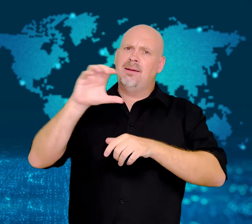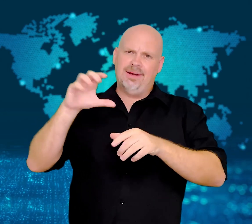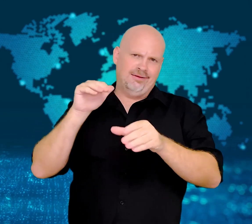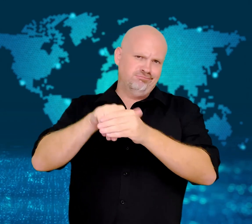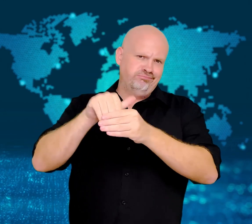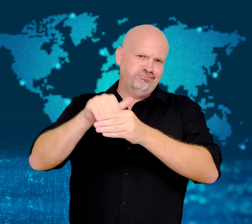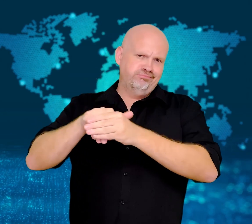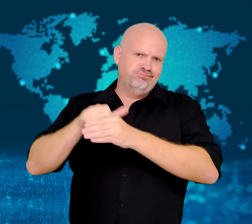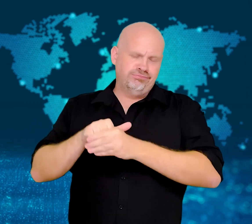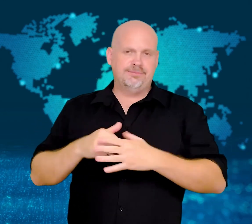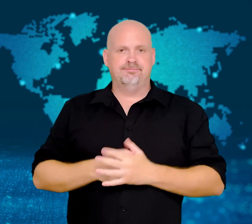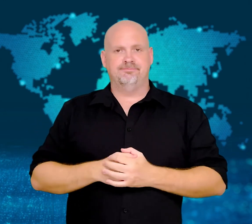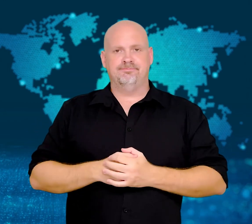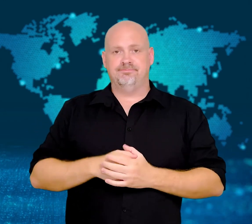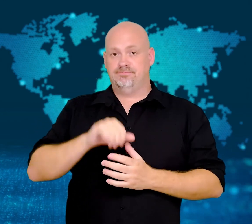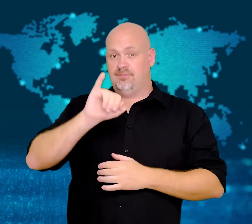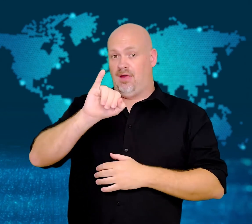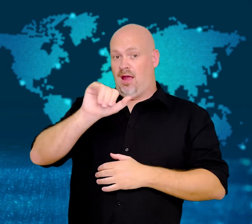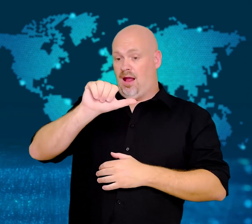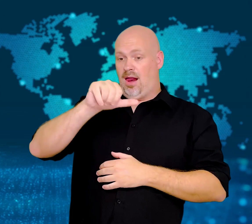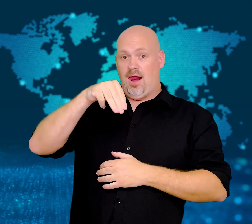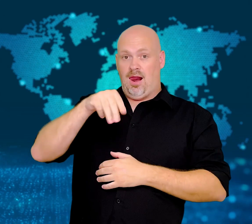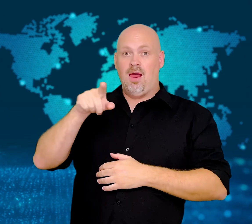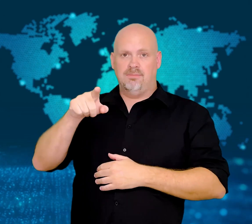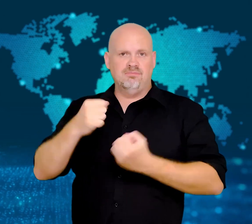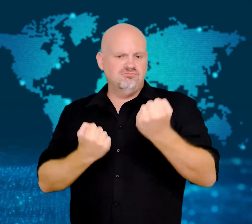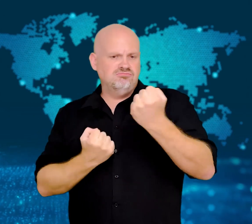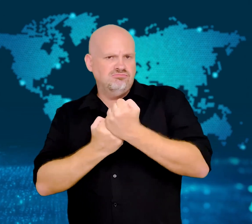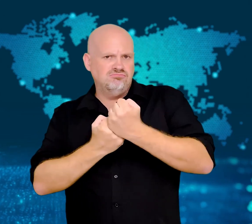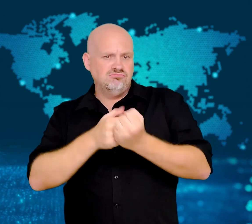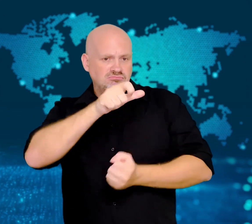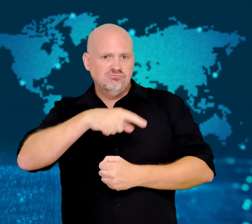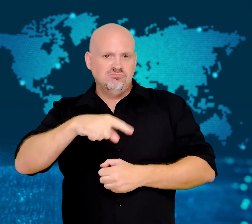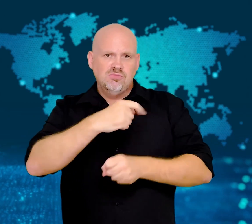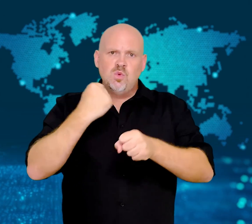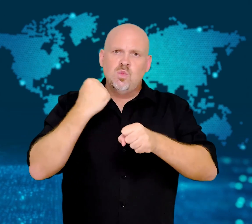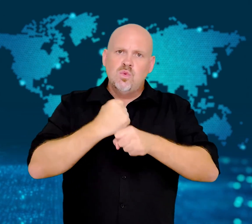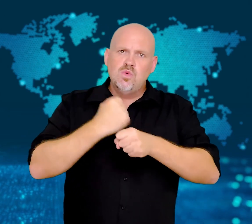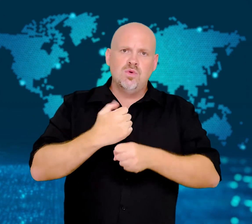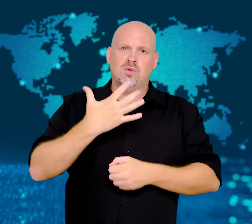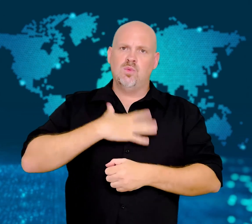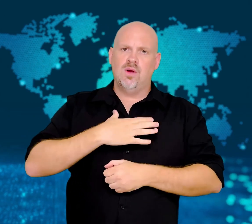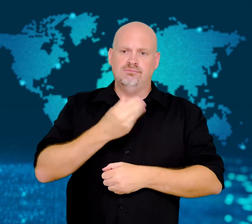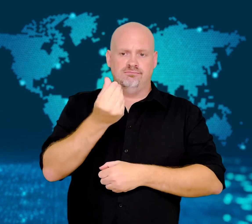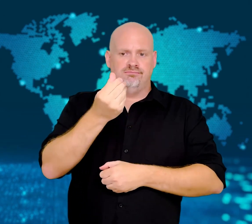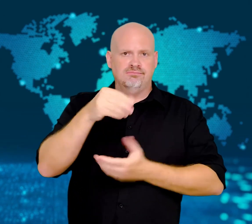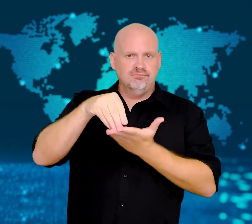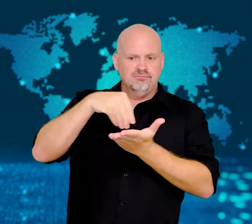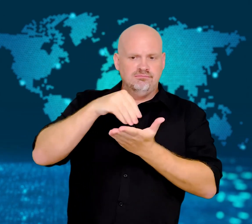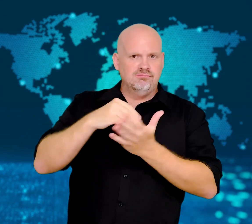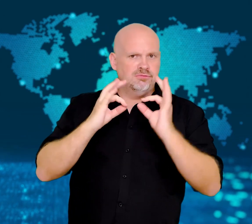Harley-Davidson, and other large companies.